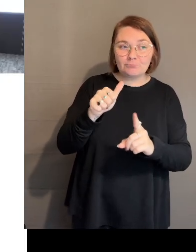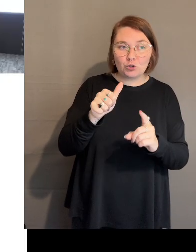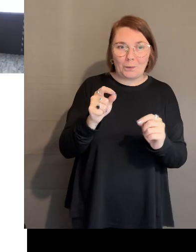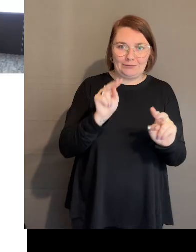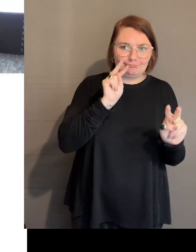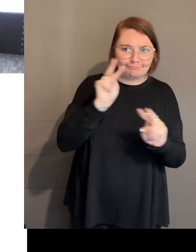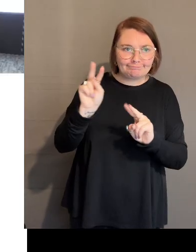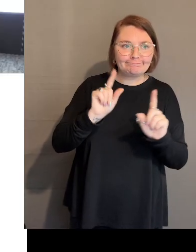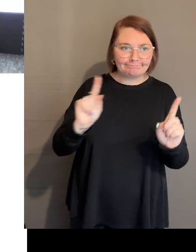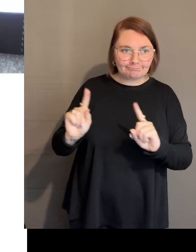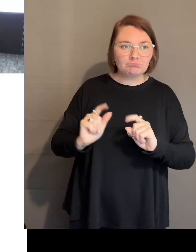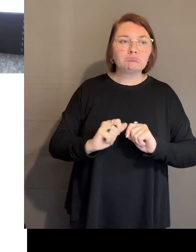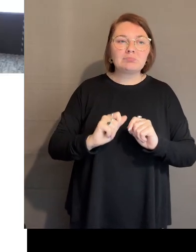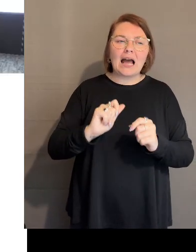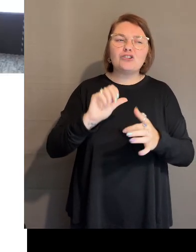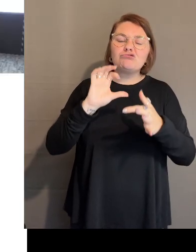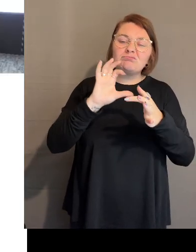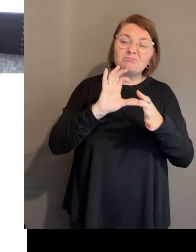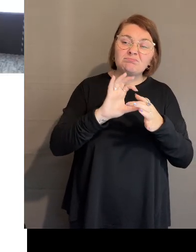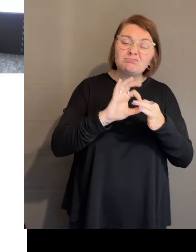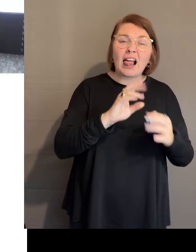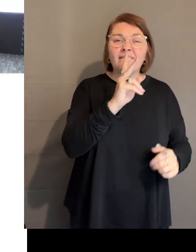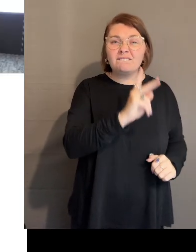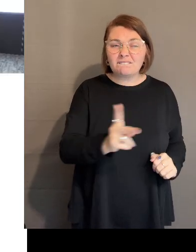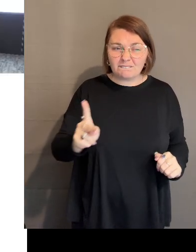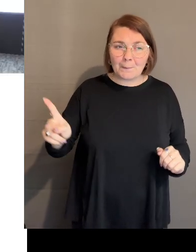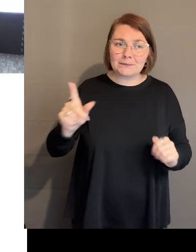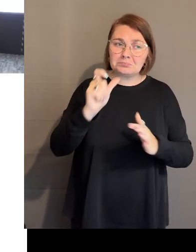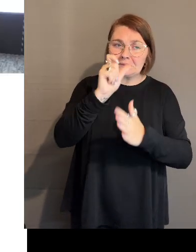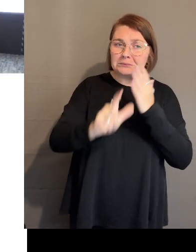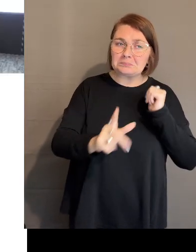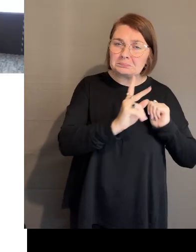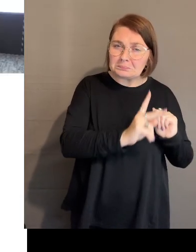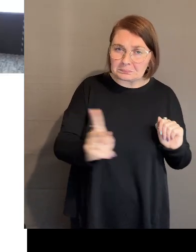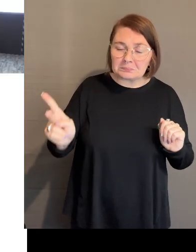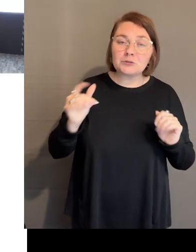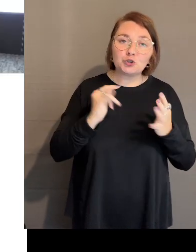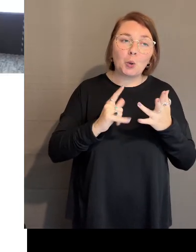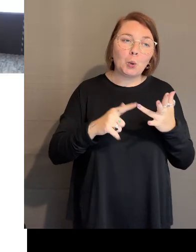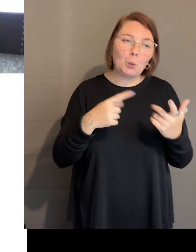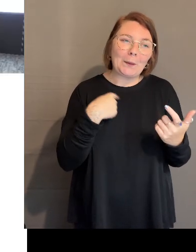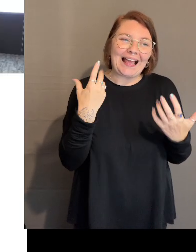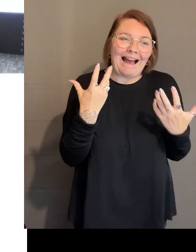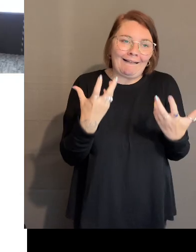So we observe all cases, and it's a relative common, disability, so we get a…